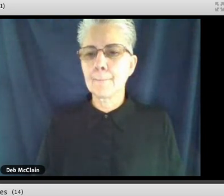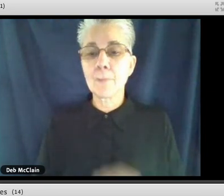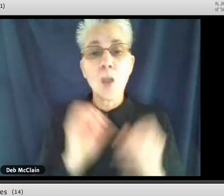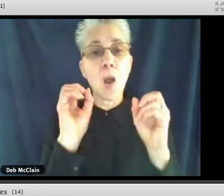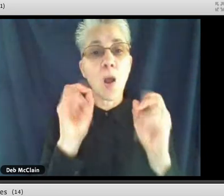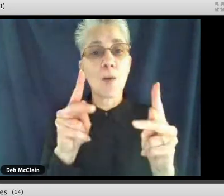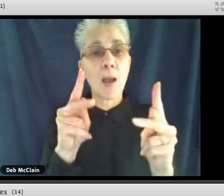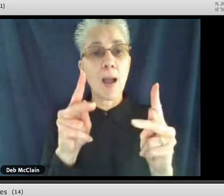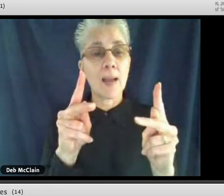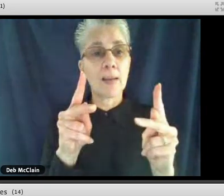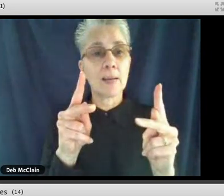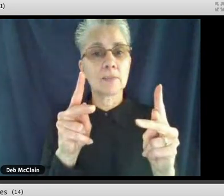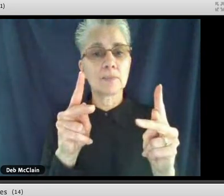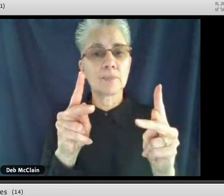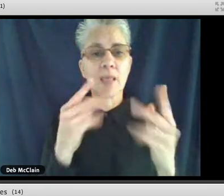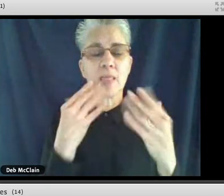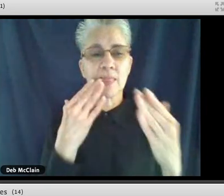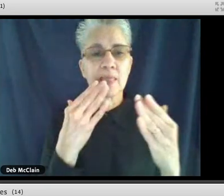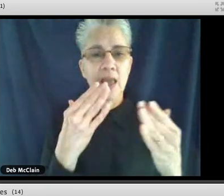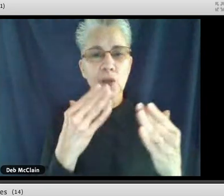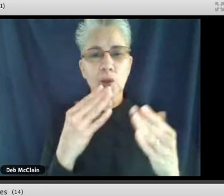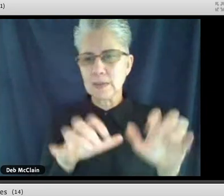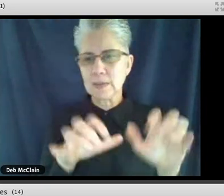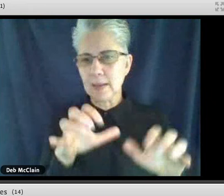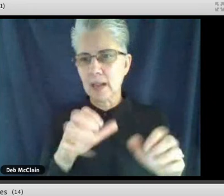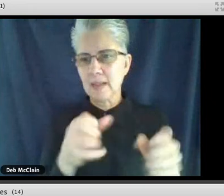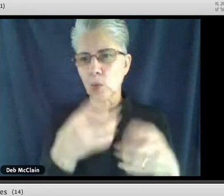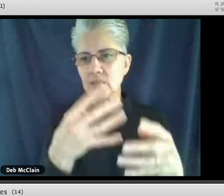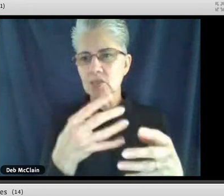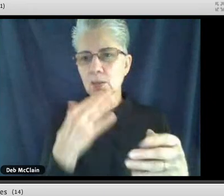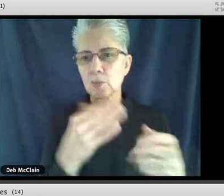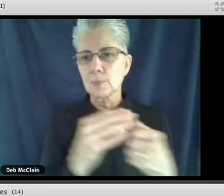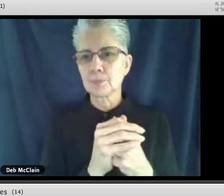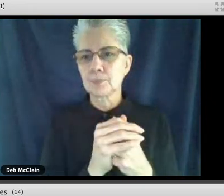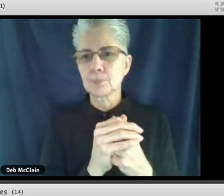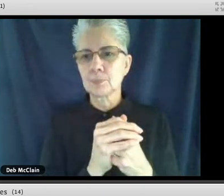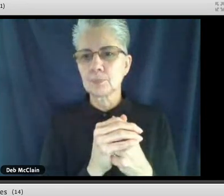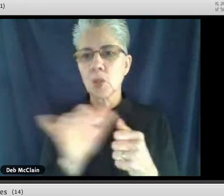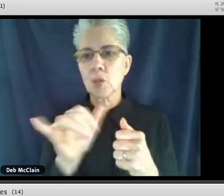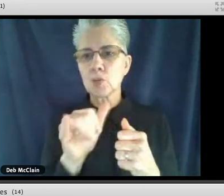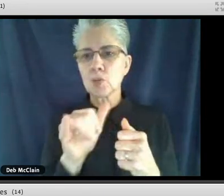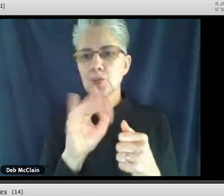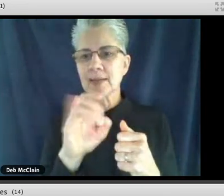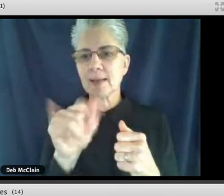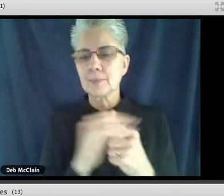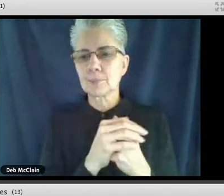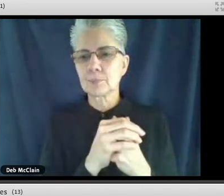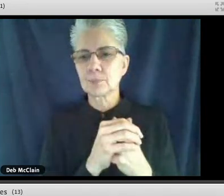While people type their questions up... Silveira: You, too, Natalia.